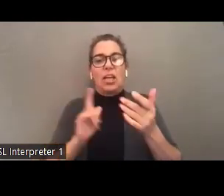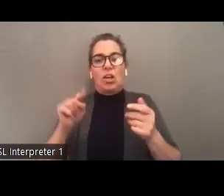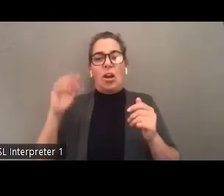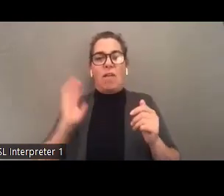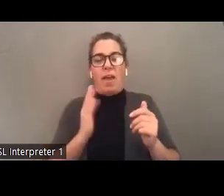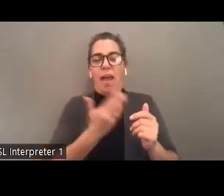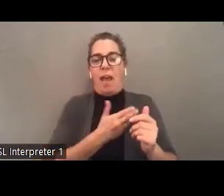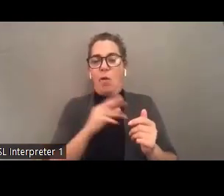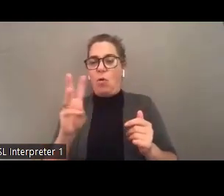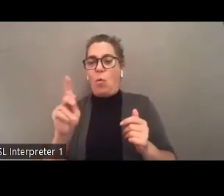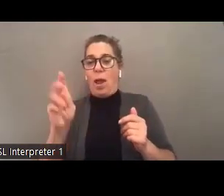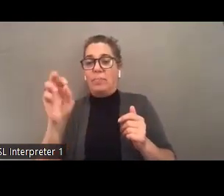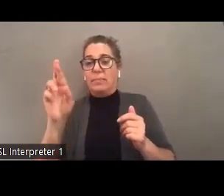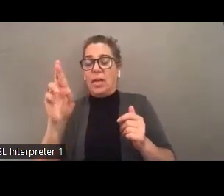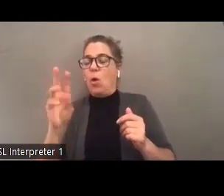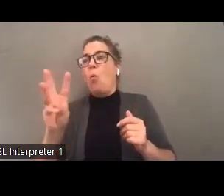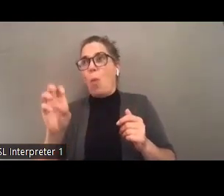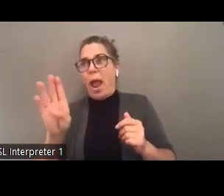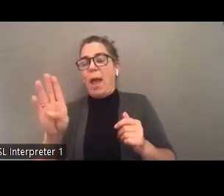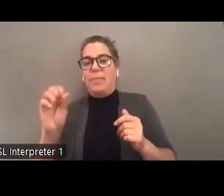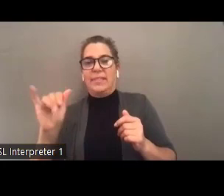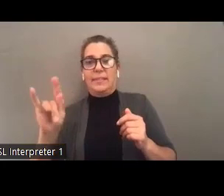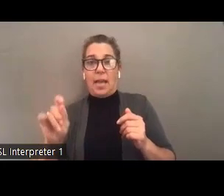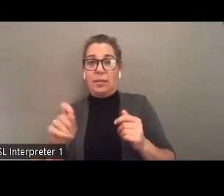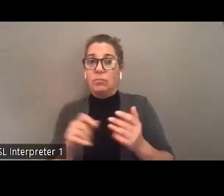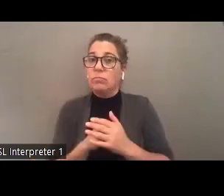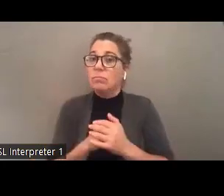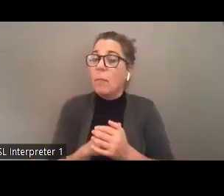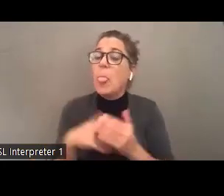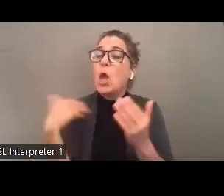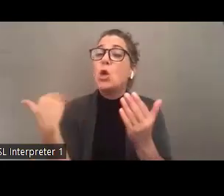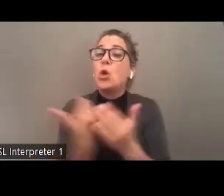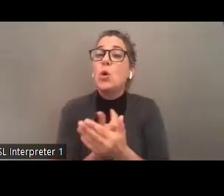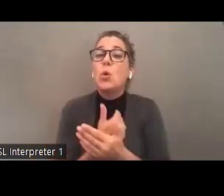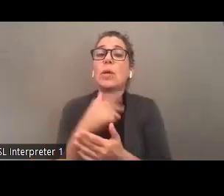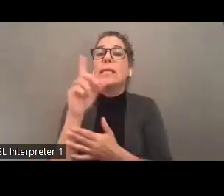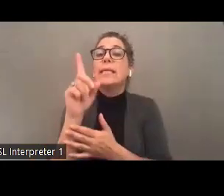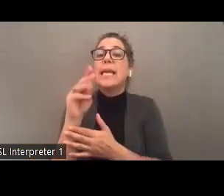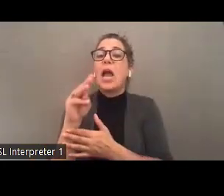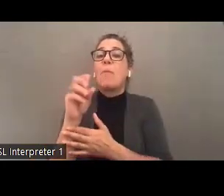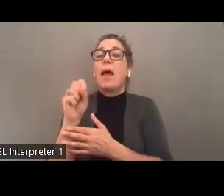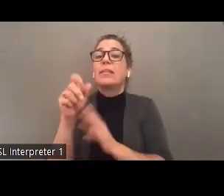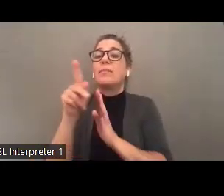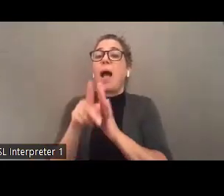In closing, I do want to point out that we have a new DMS policy overview webpage.